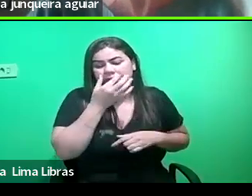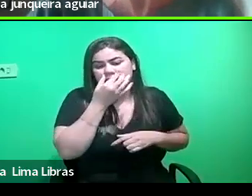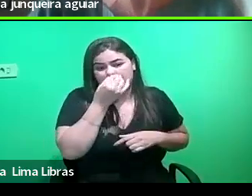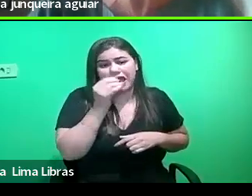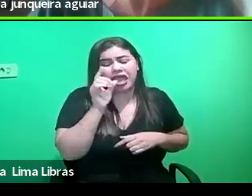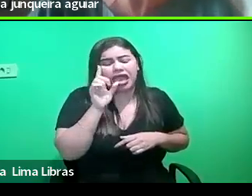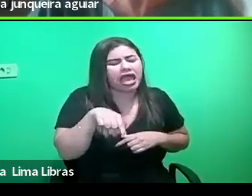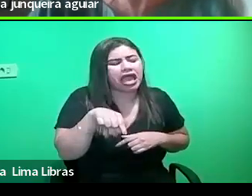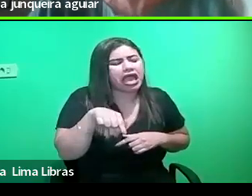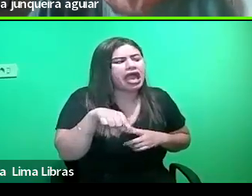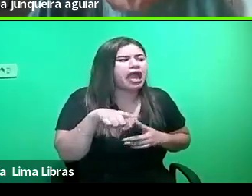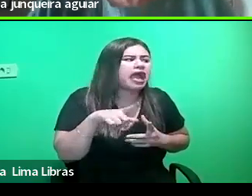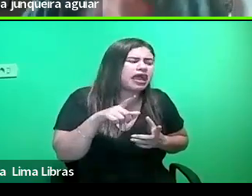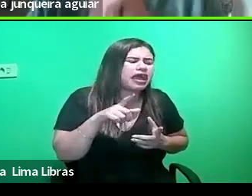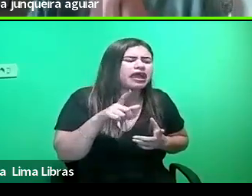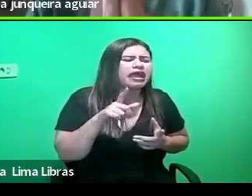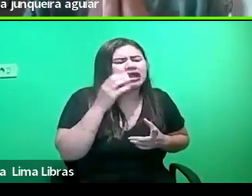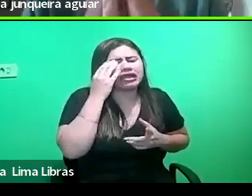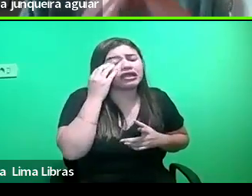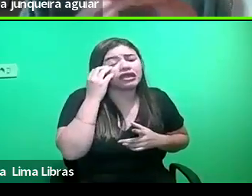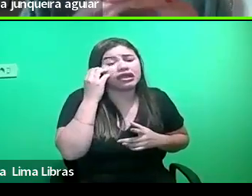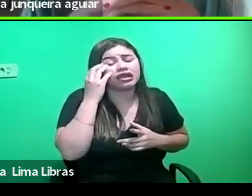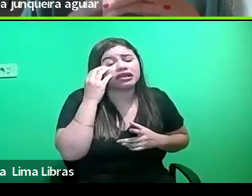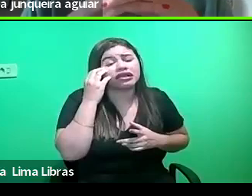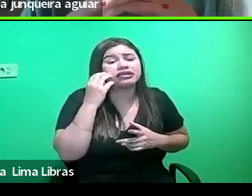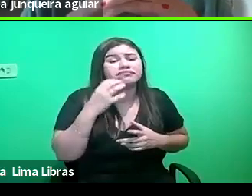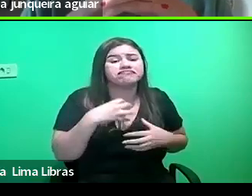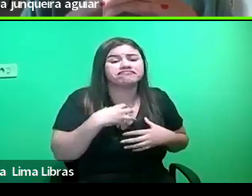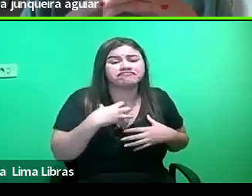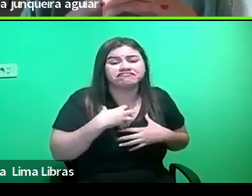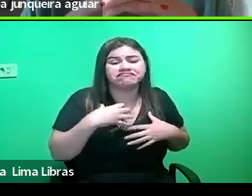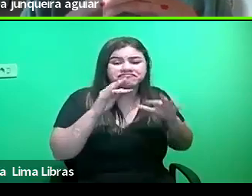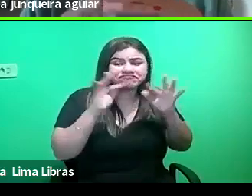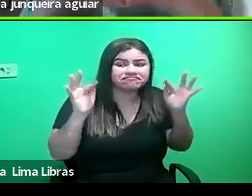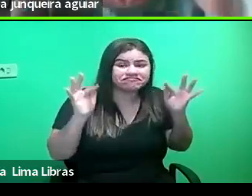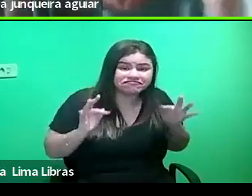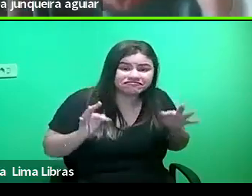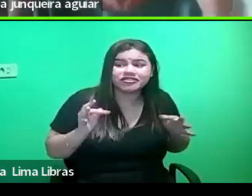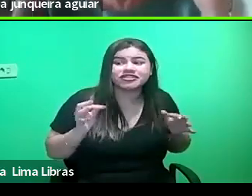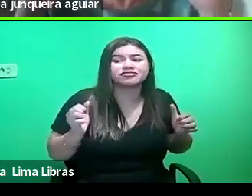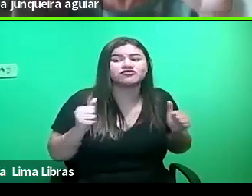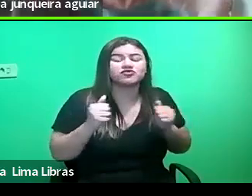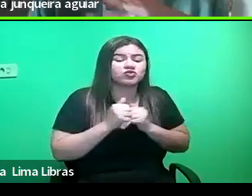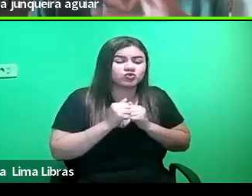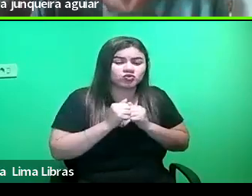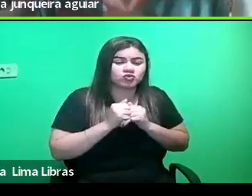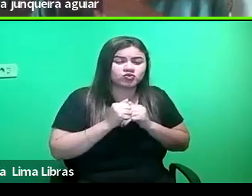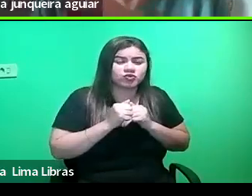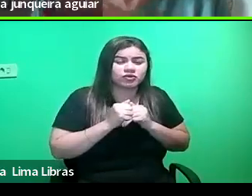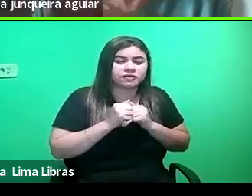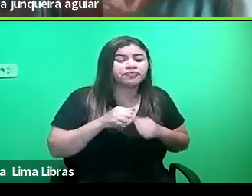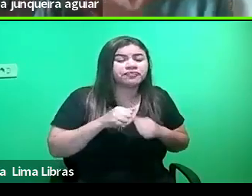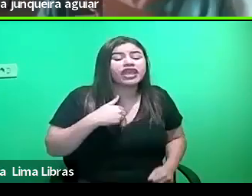I'm very, very happy to be I'm very, very happy to be here any d And here you u yeah u Yeah, it will